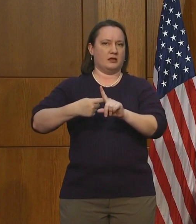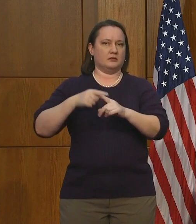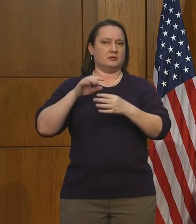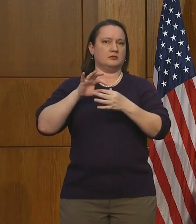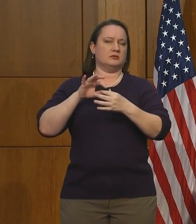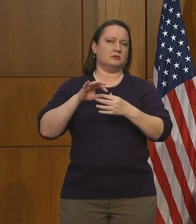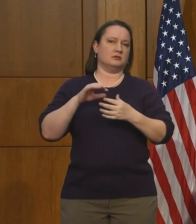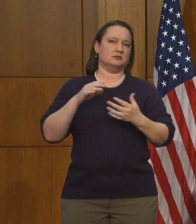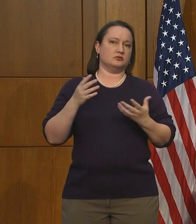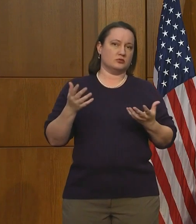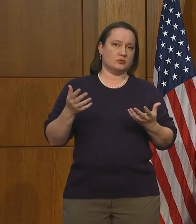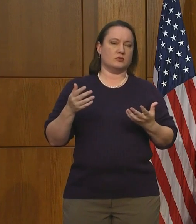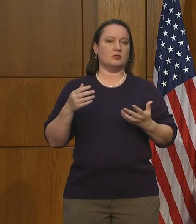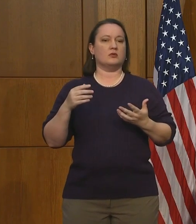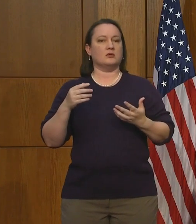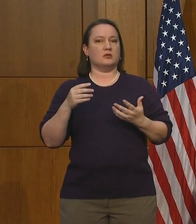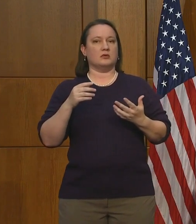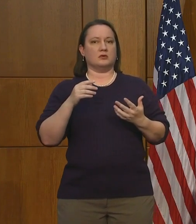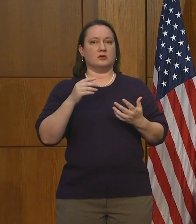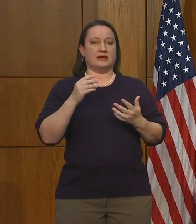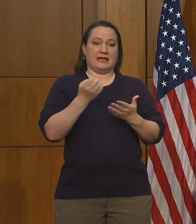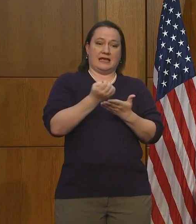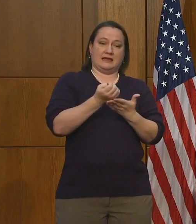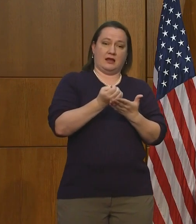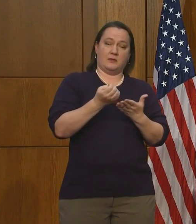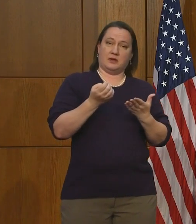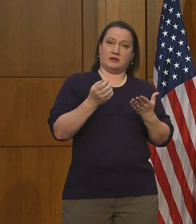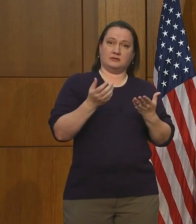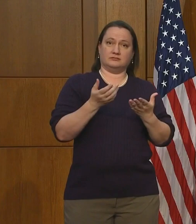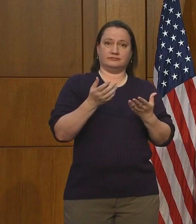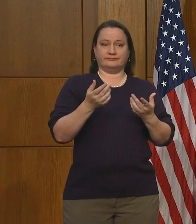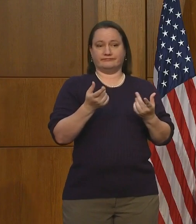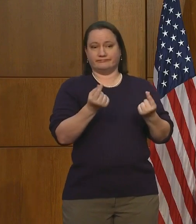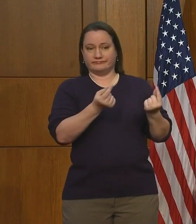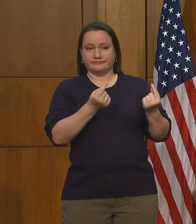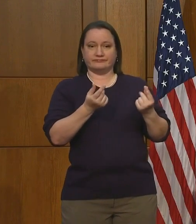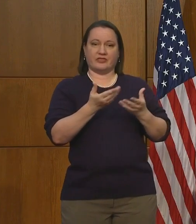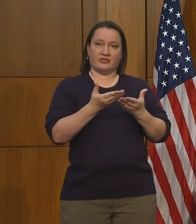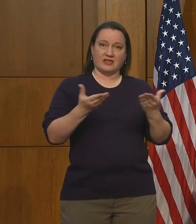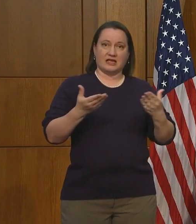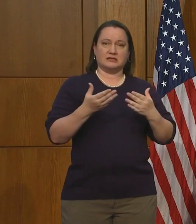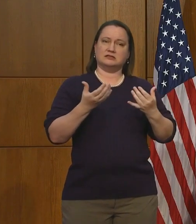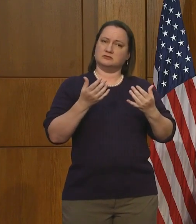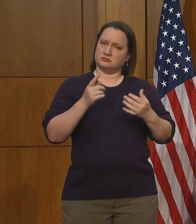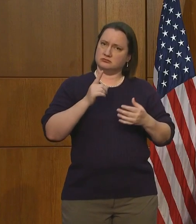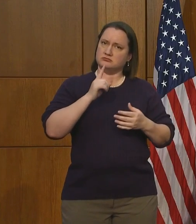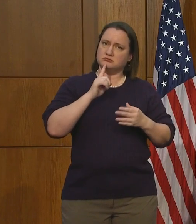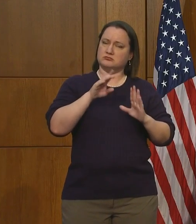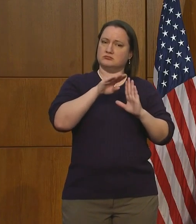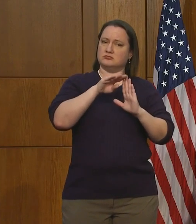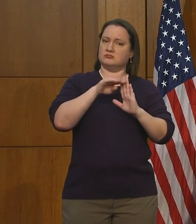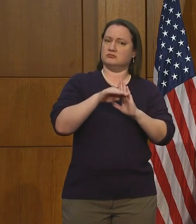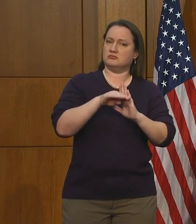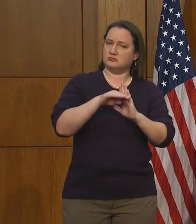SUBSTANTIALLY DURING THE MONTH. LEADING TO THE GENERAL FUND SO AS YOU CAN SEE EVEN THOUGH